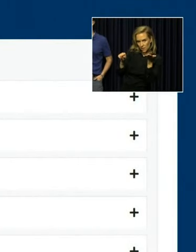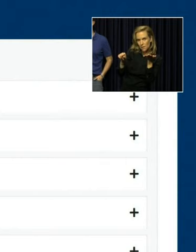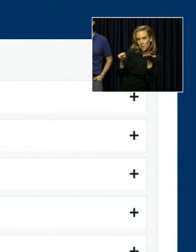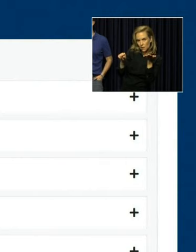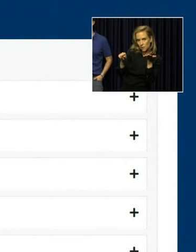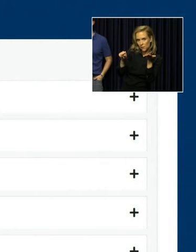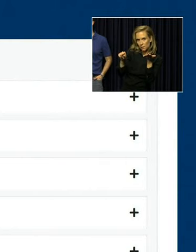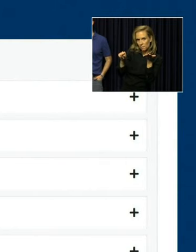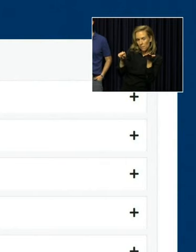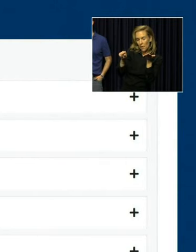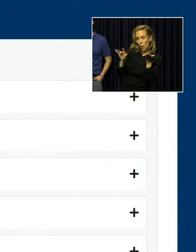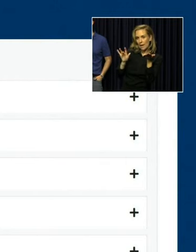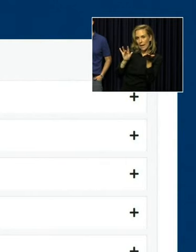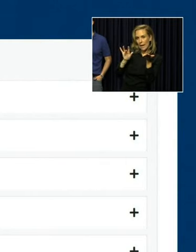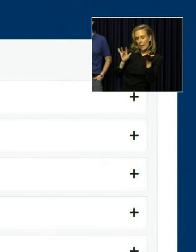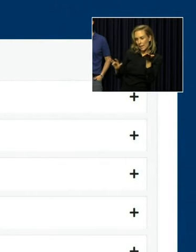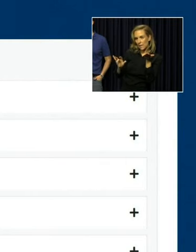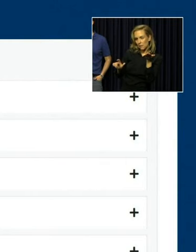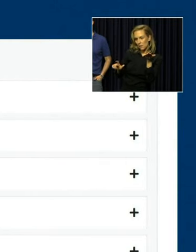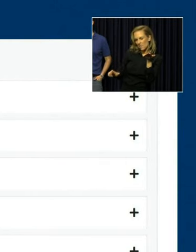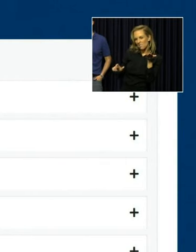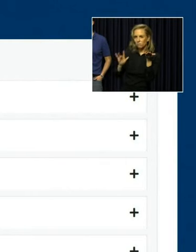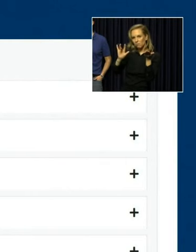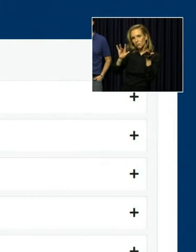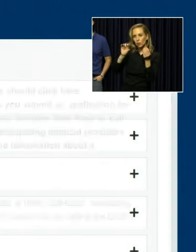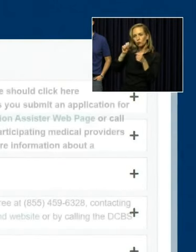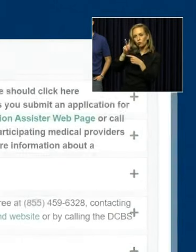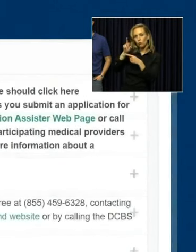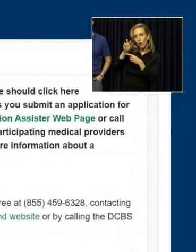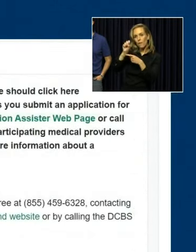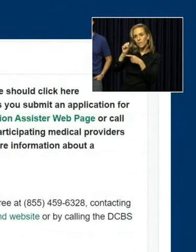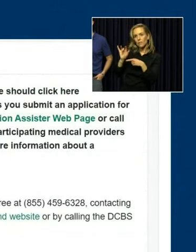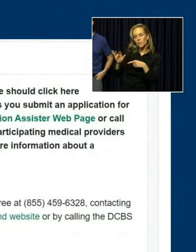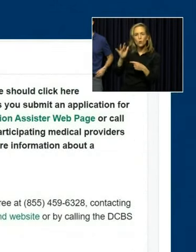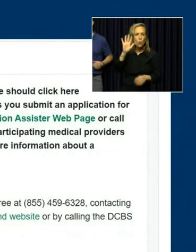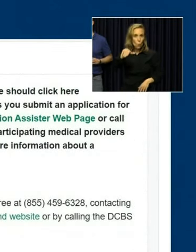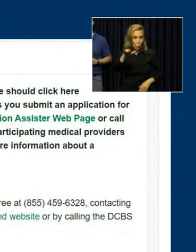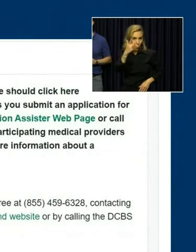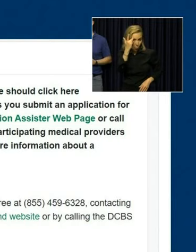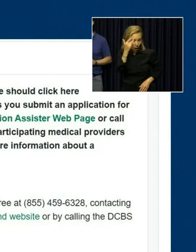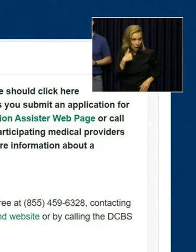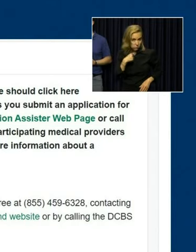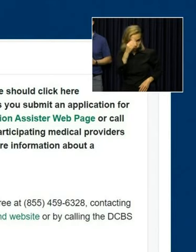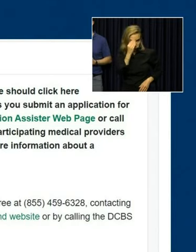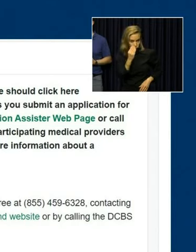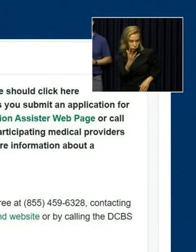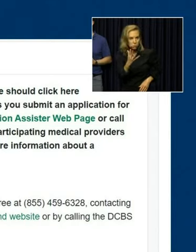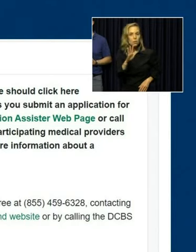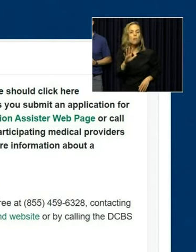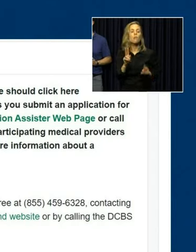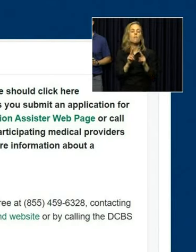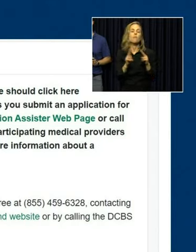WELL, I DON'T WANT TO COST ANYBODY ANYTHING, DON'T.